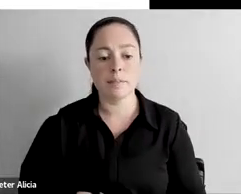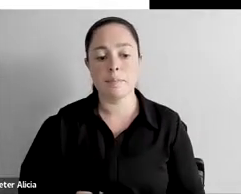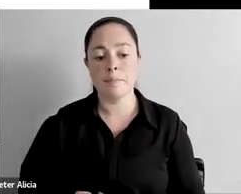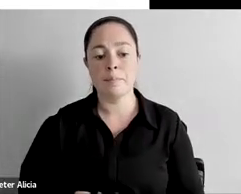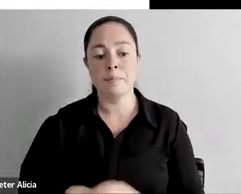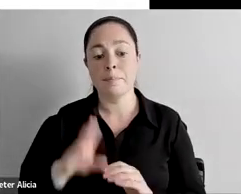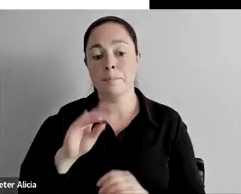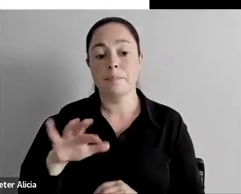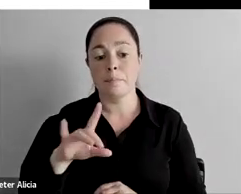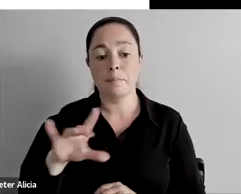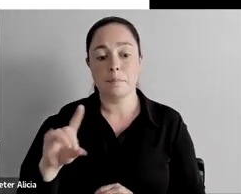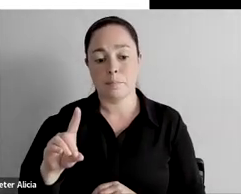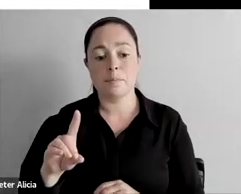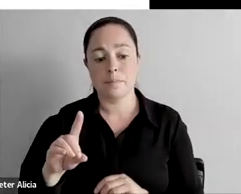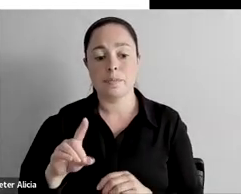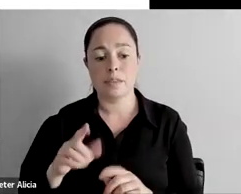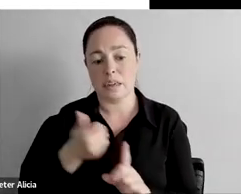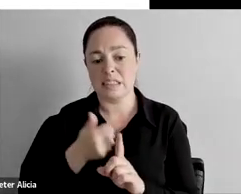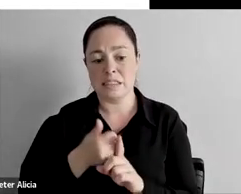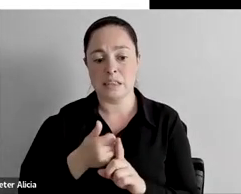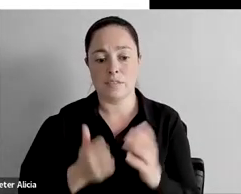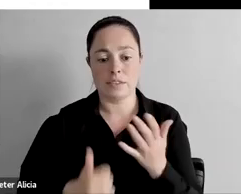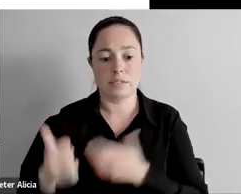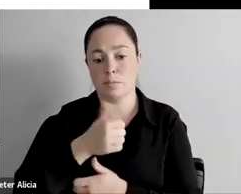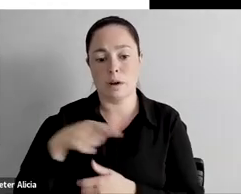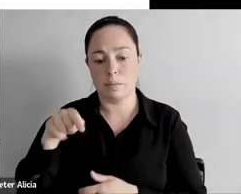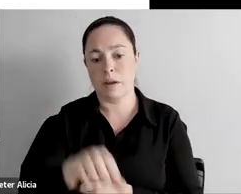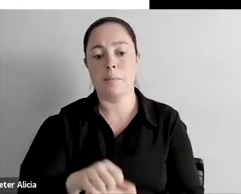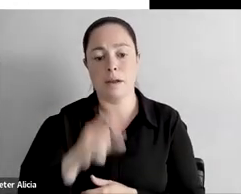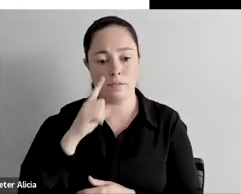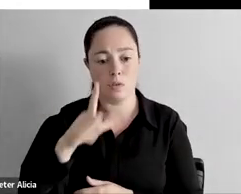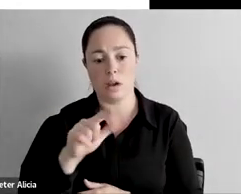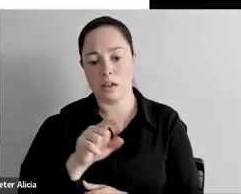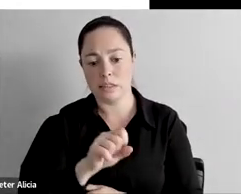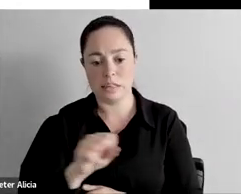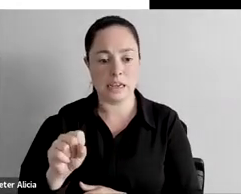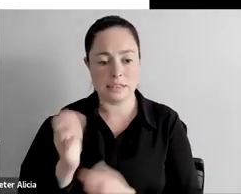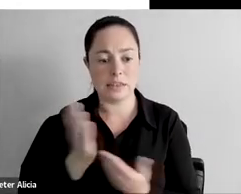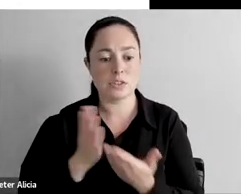LTSS in the United States, There are many people who receive services through other sources,